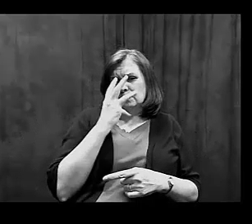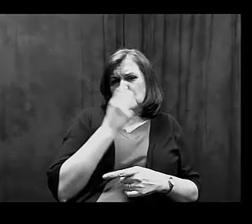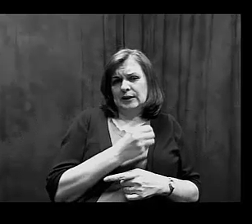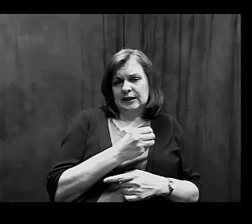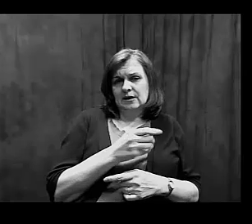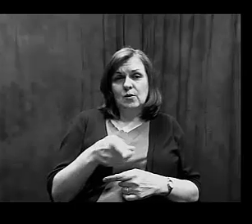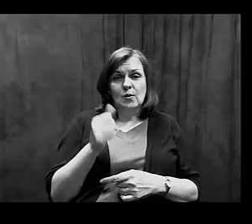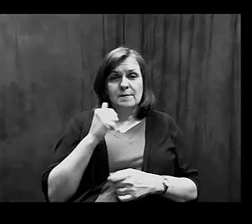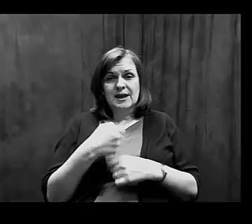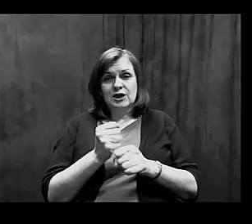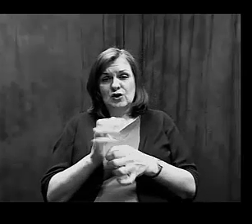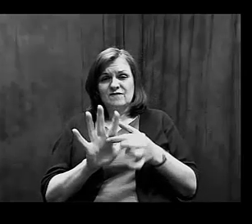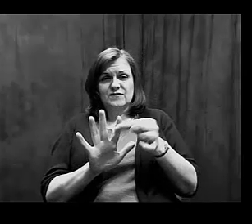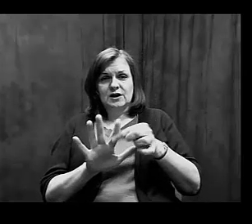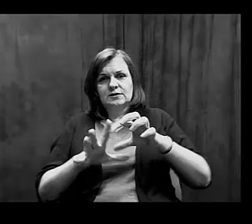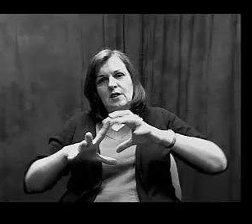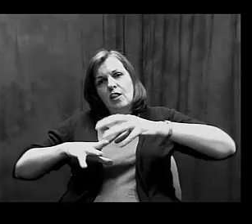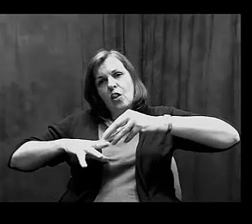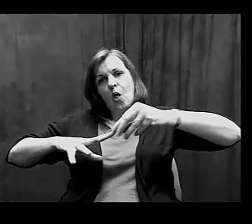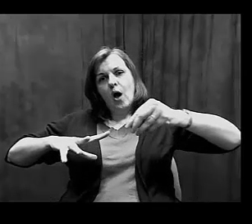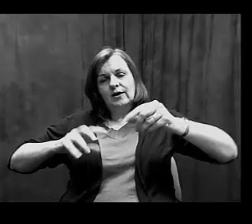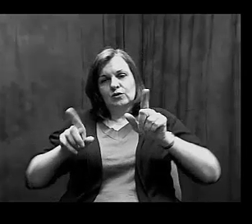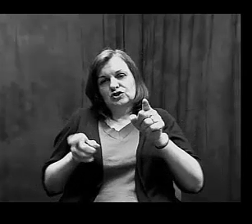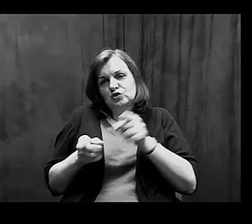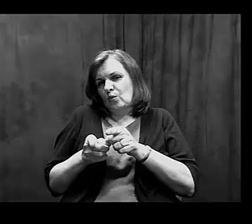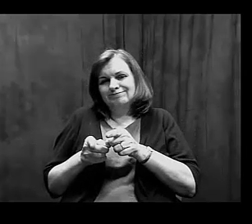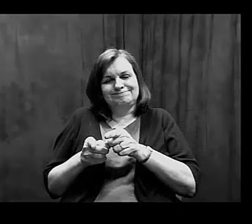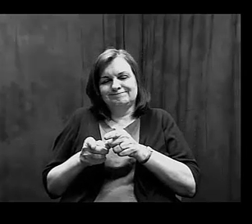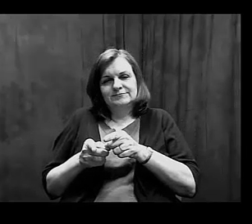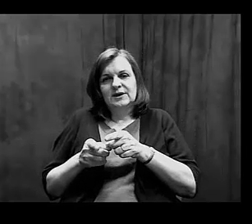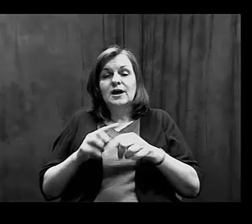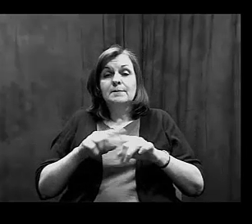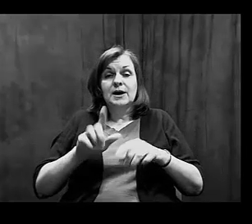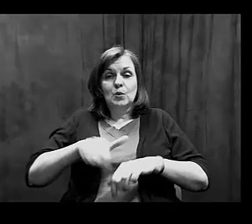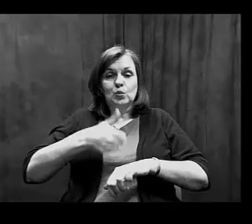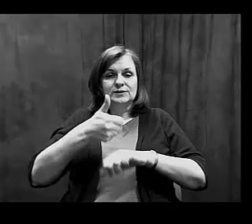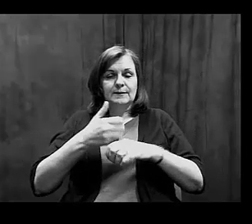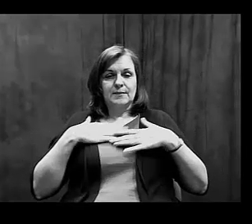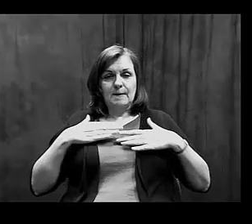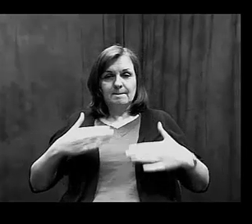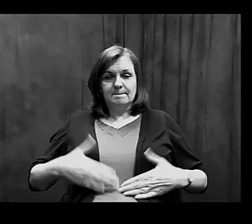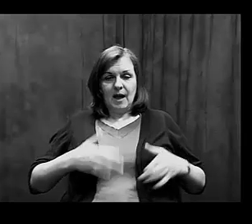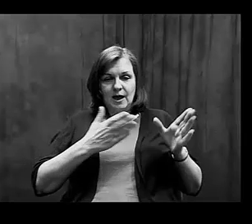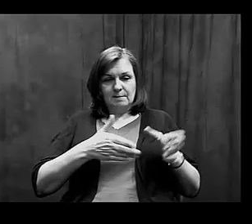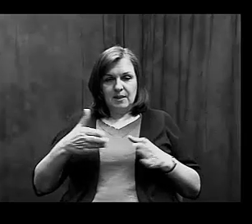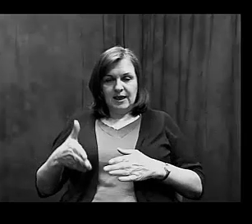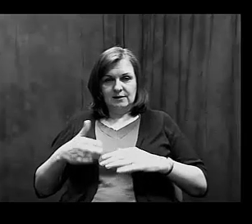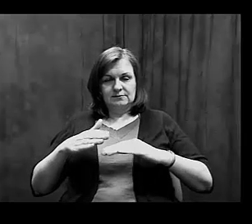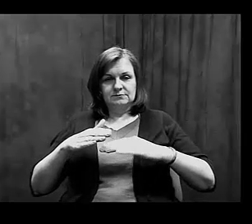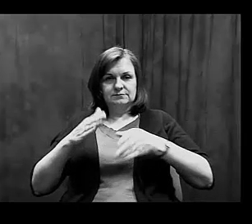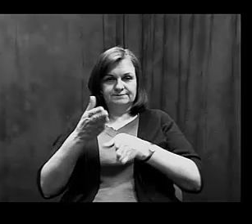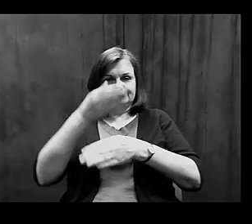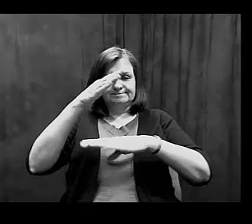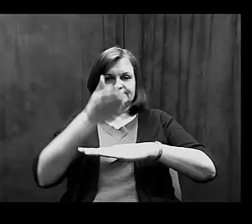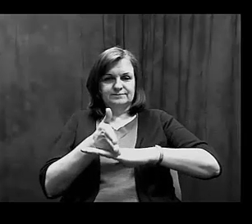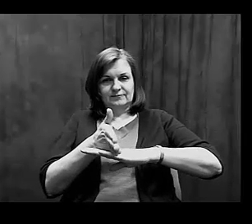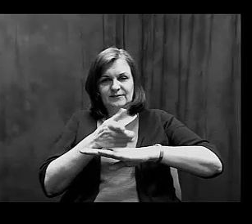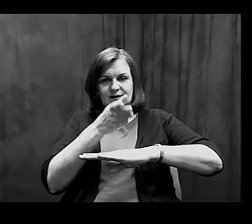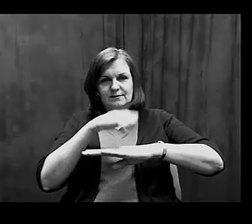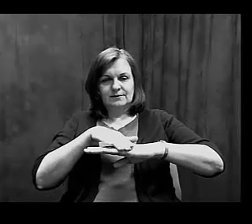or shorter it will however set up his body plan and give you the essential basis for making rest of the